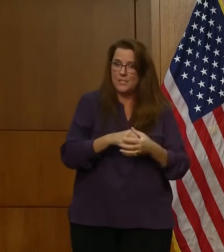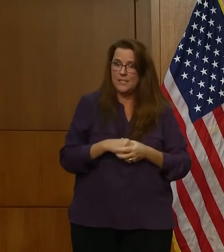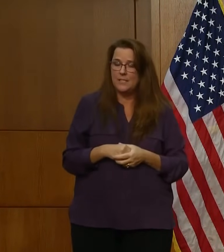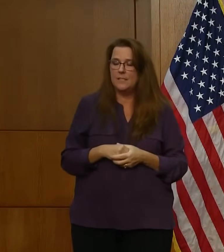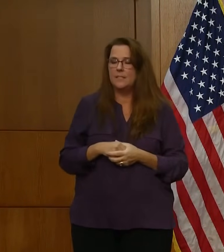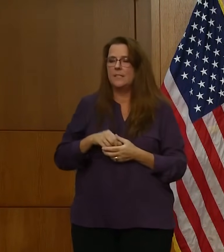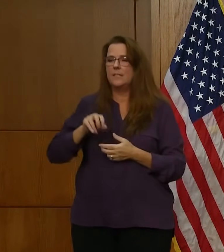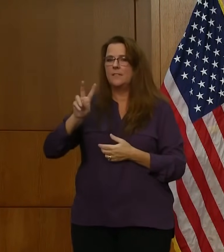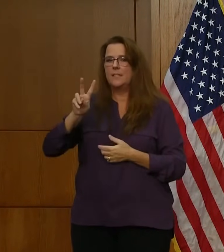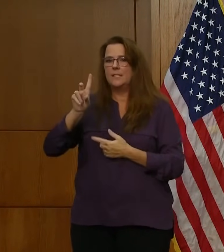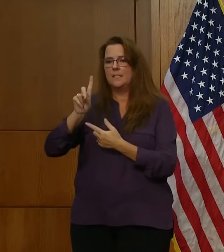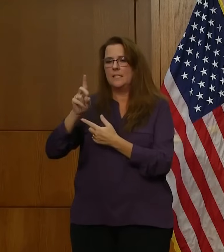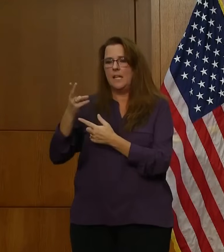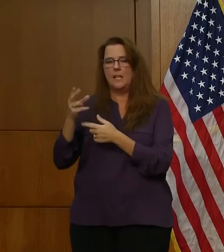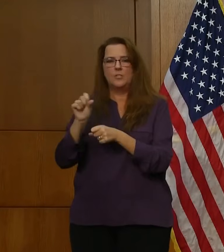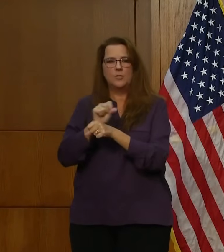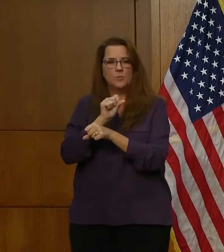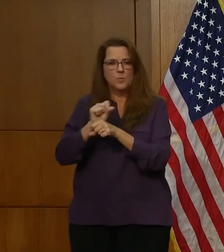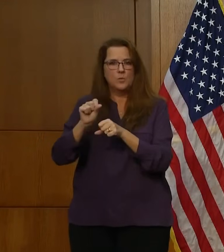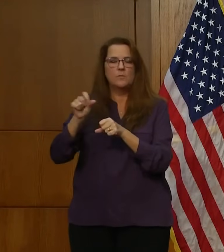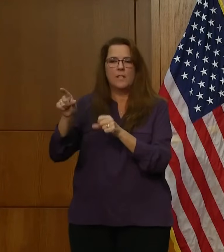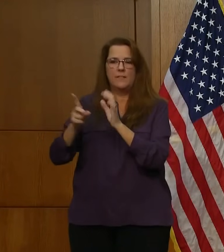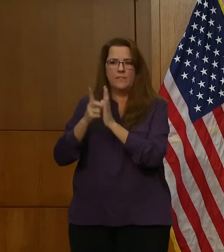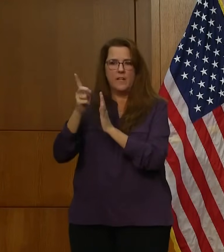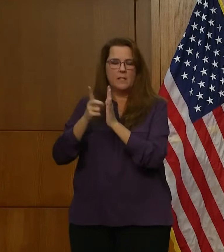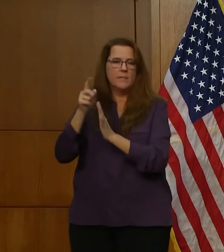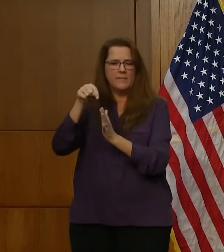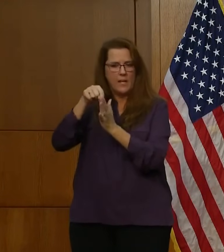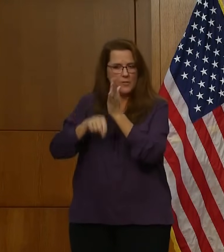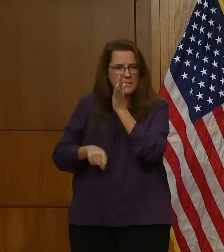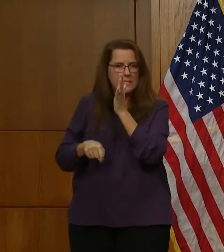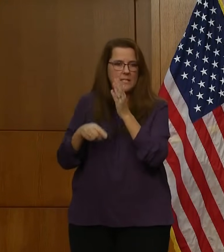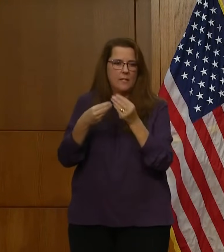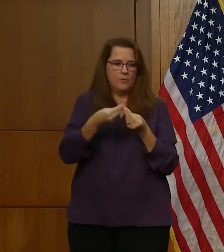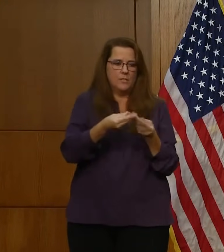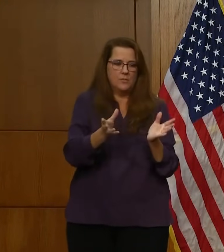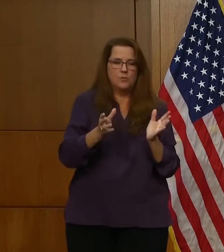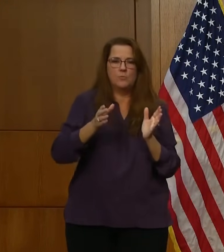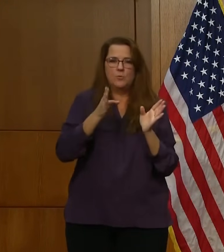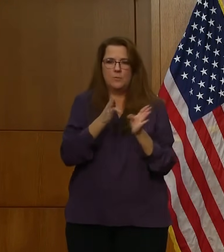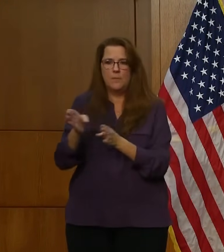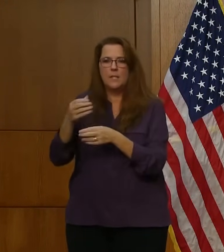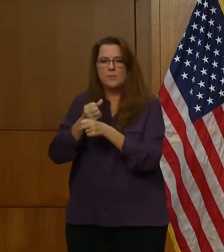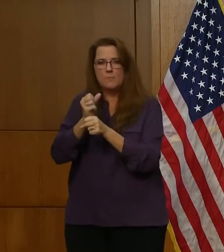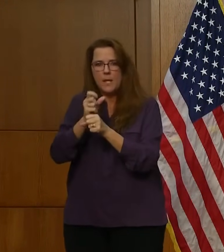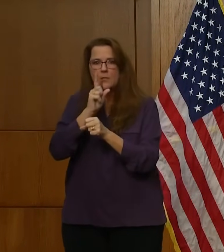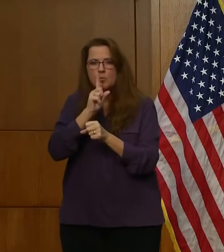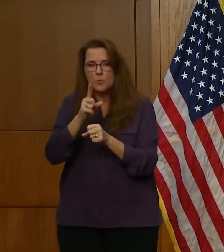KNOW HOW TO VACCINATE PEOPLE SAFELY AND EFFICIENTLY. VDH H